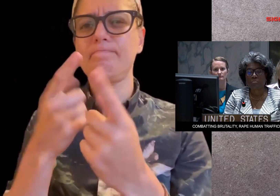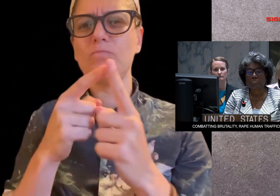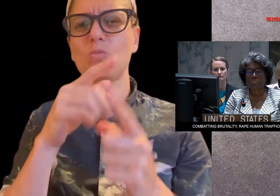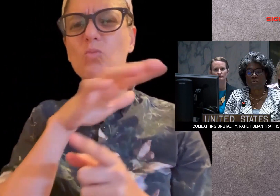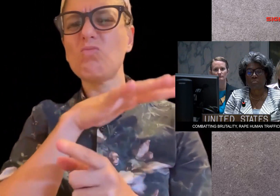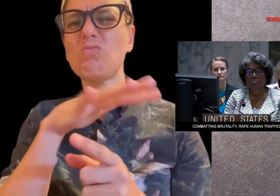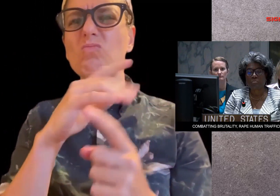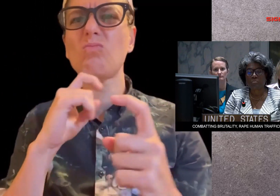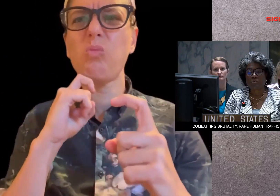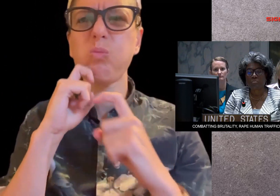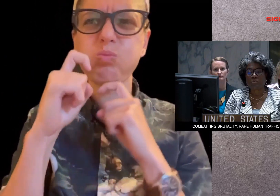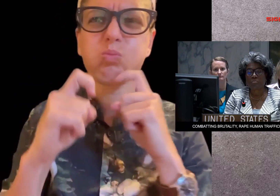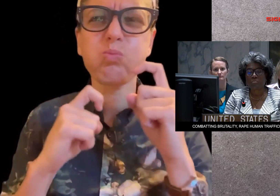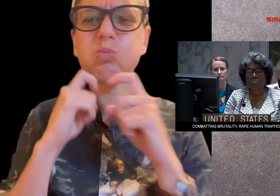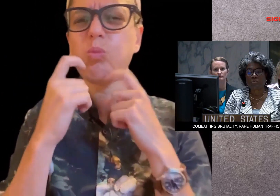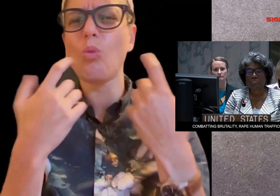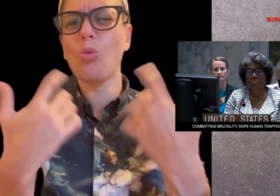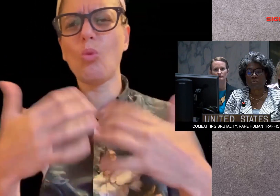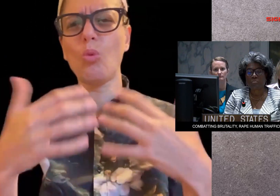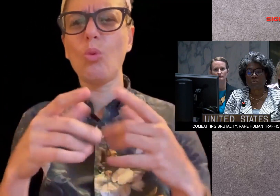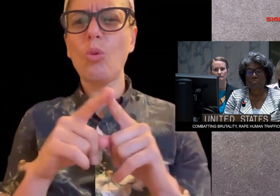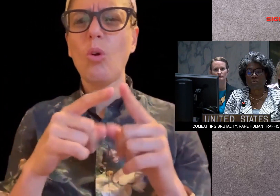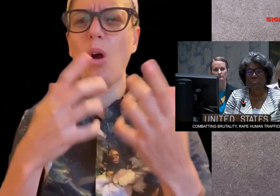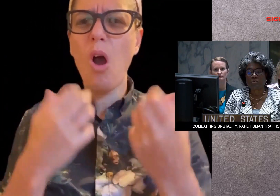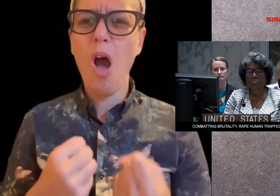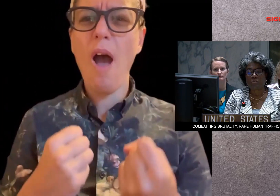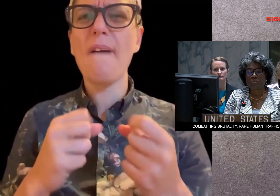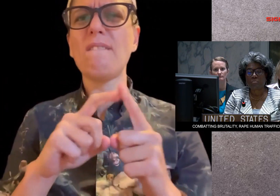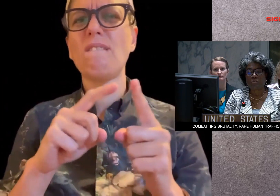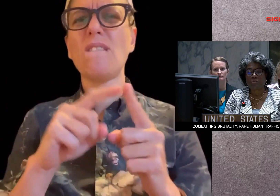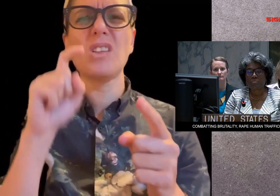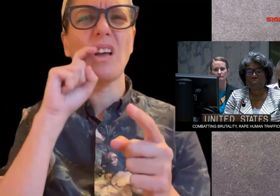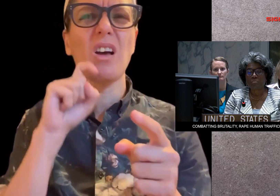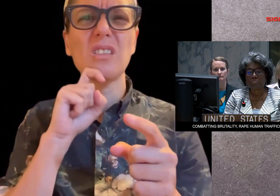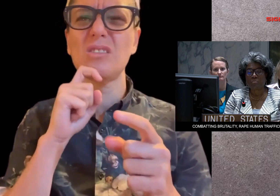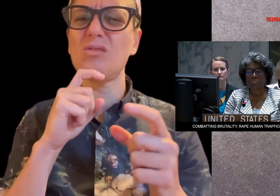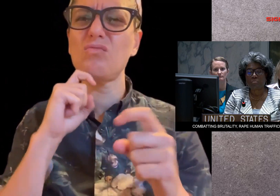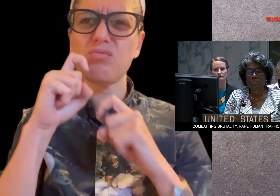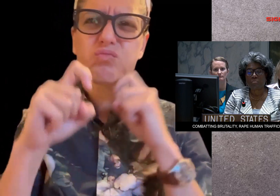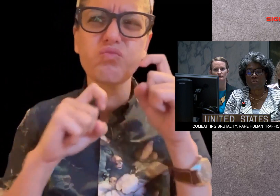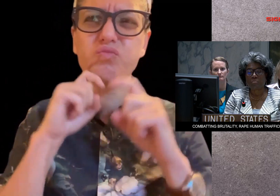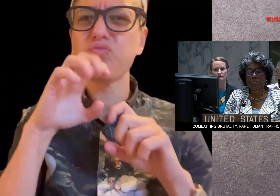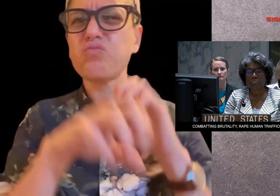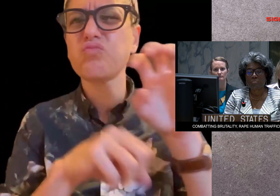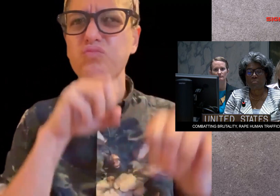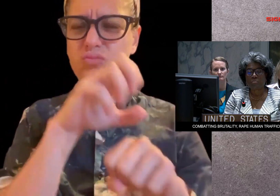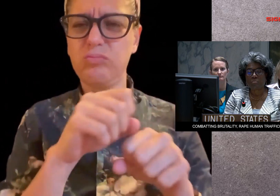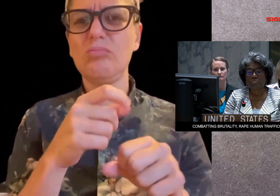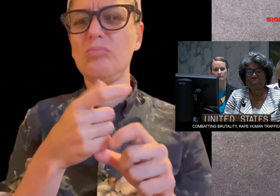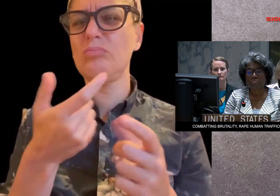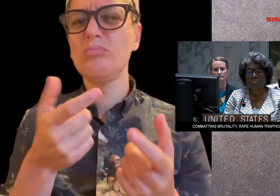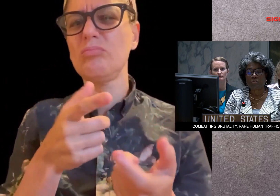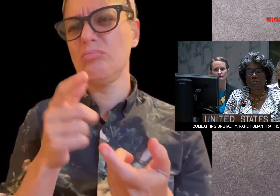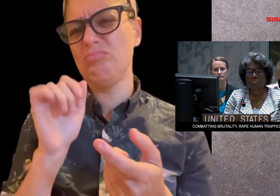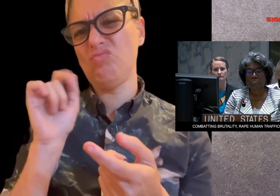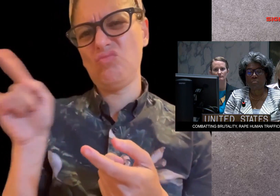now asking for help in fighting brutality alleged accounts of atrocities of rape and